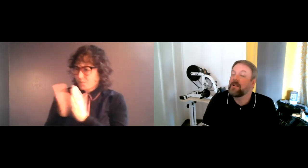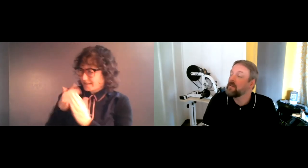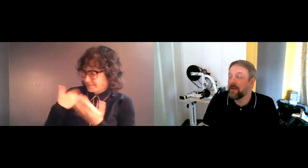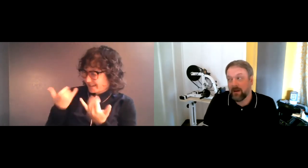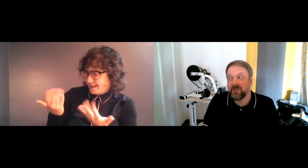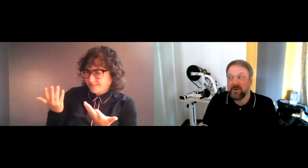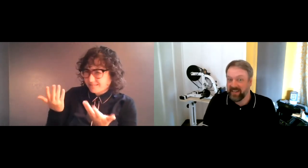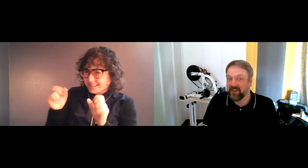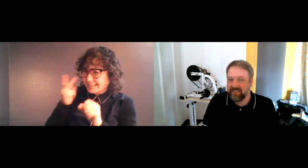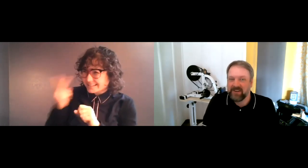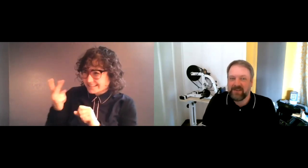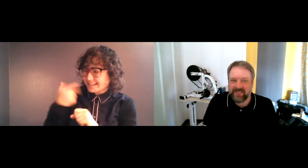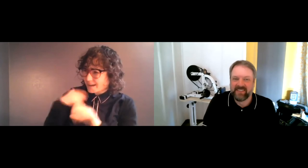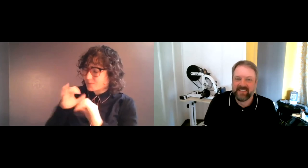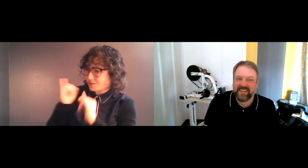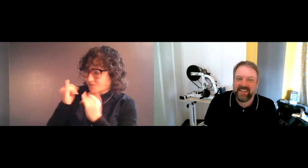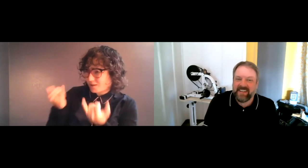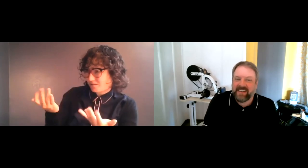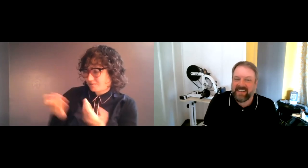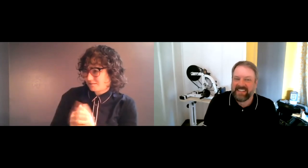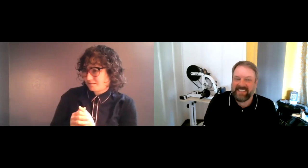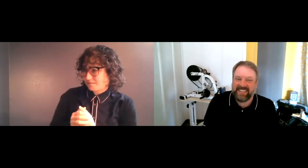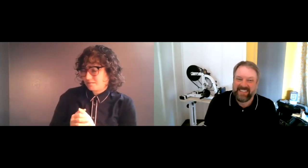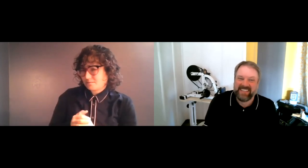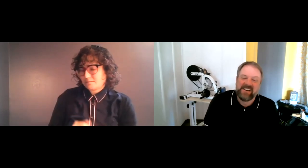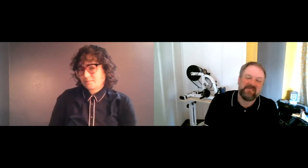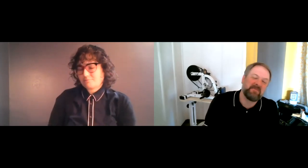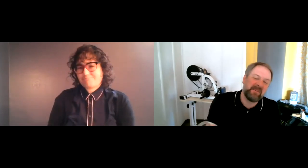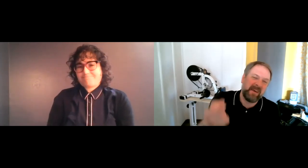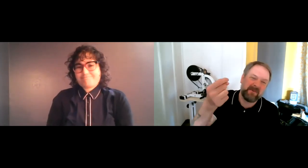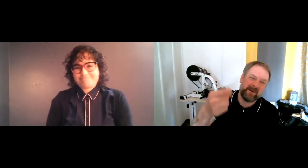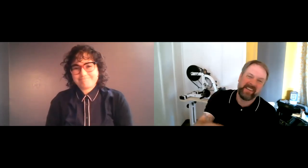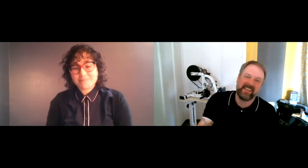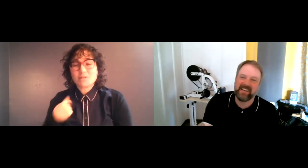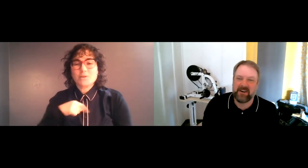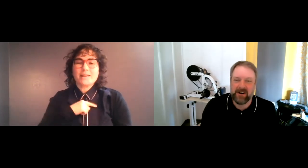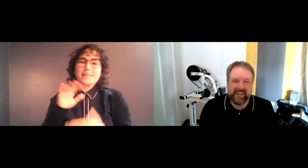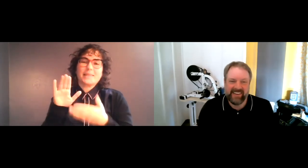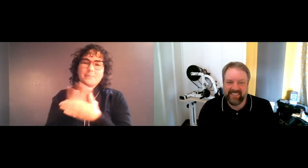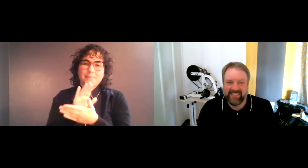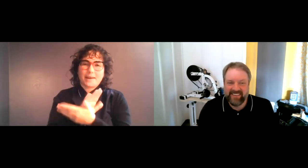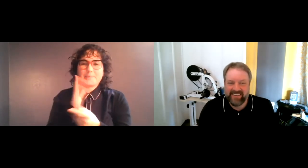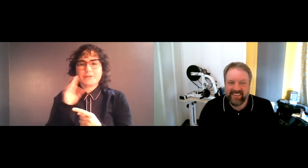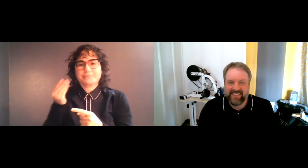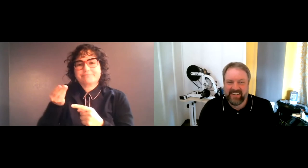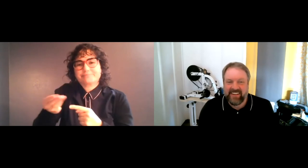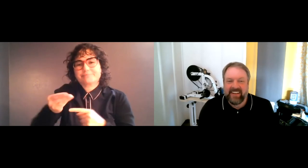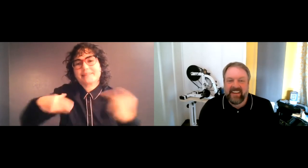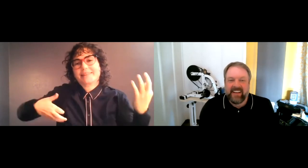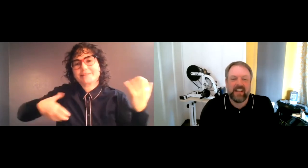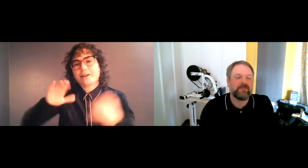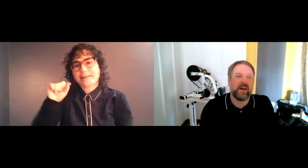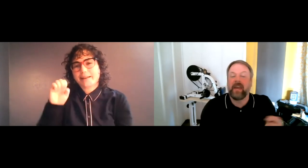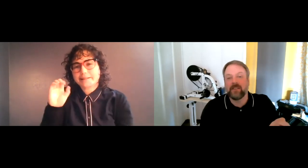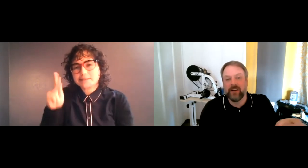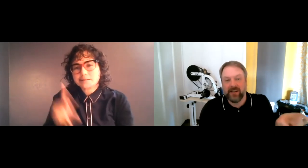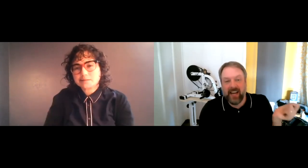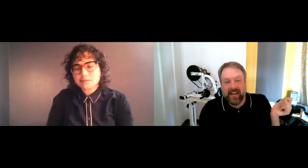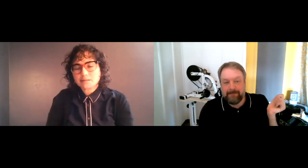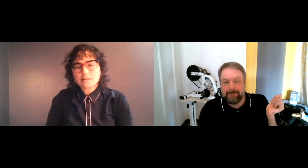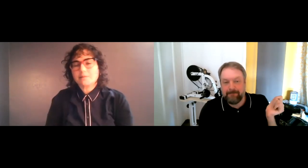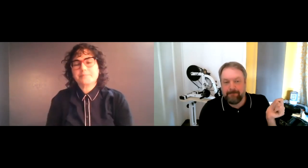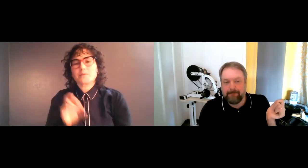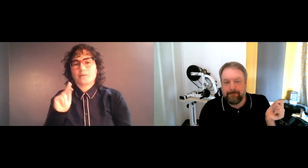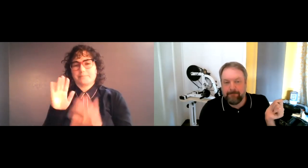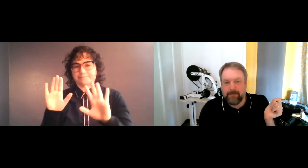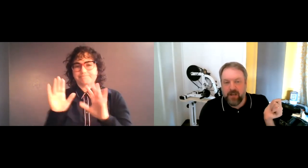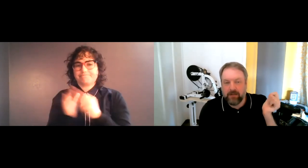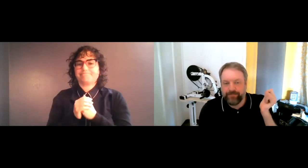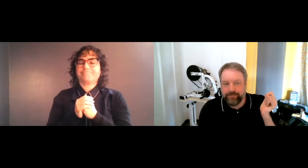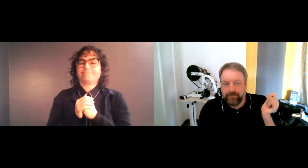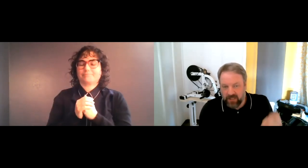you see I’m doing an interview?! [chuckles] We put the paper in the guitar case. Okay,